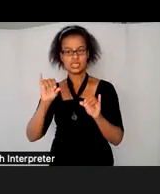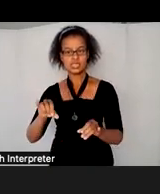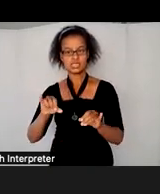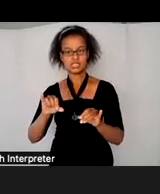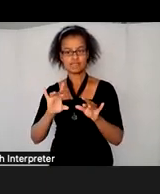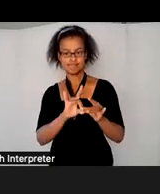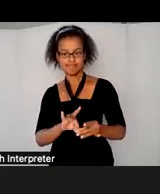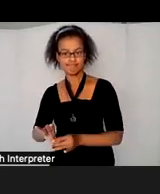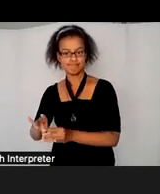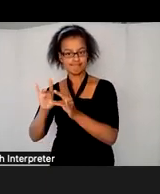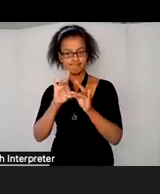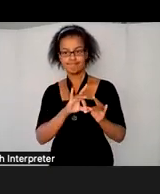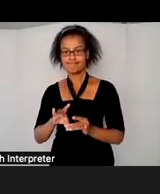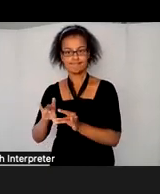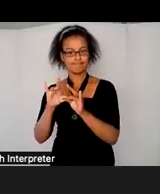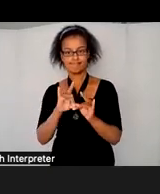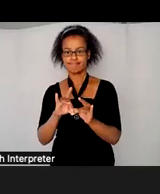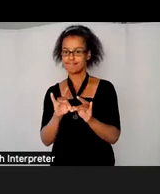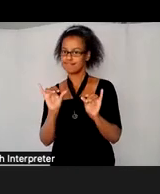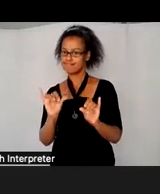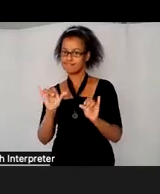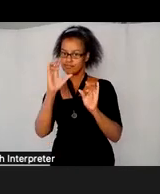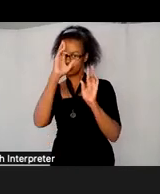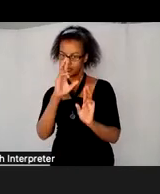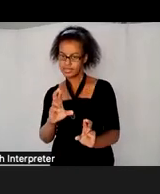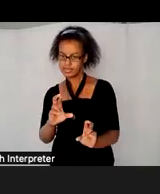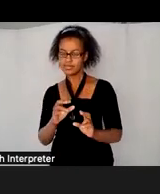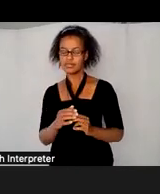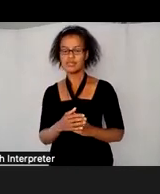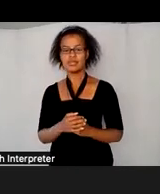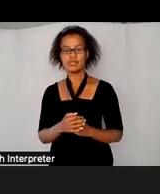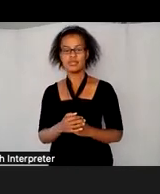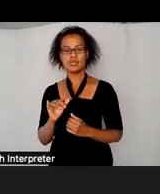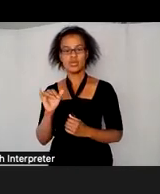medicinal native plant species that helps that biodiversity